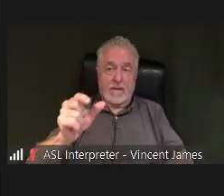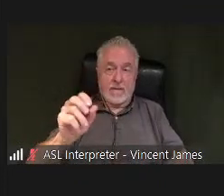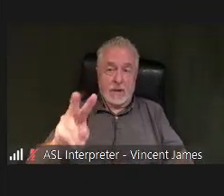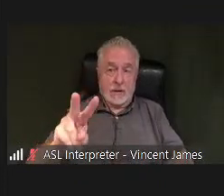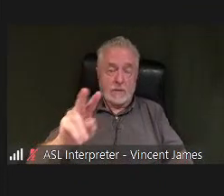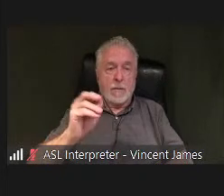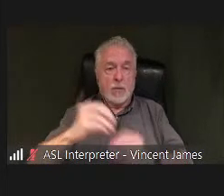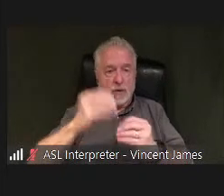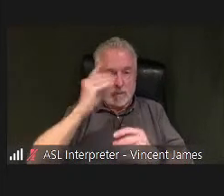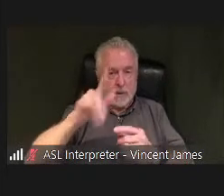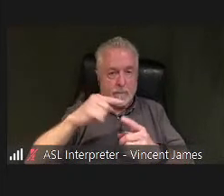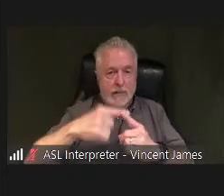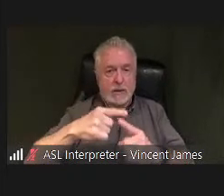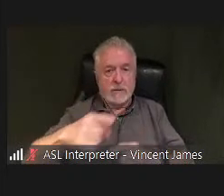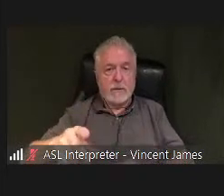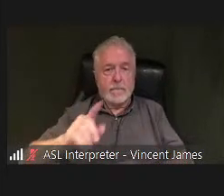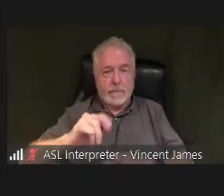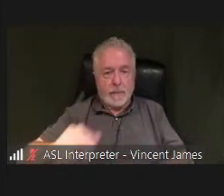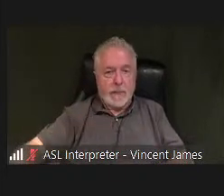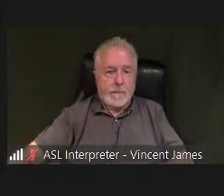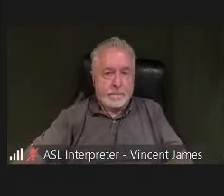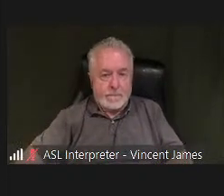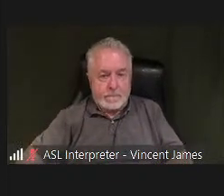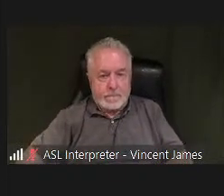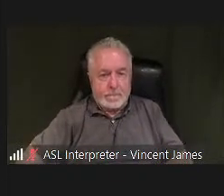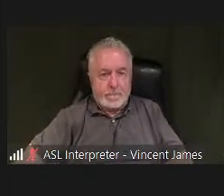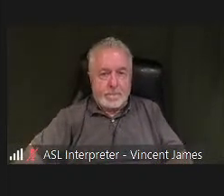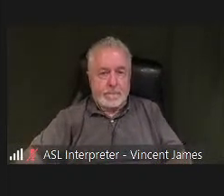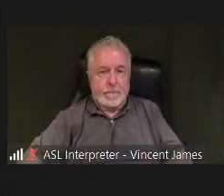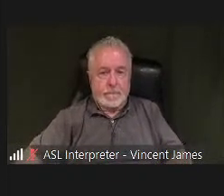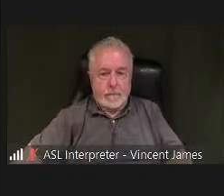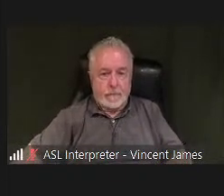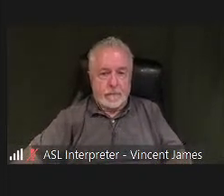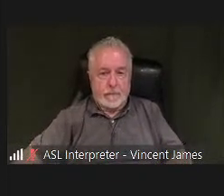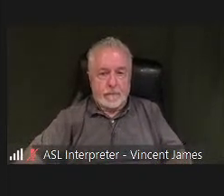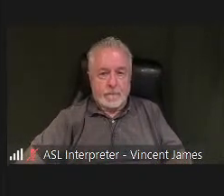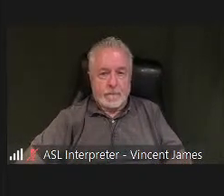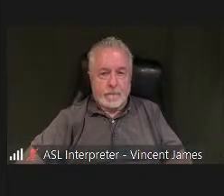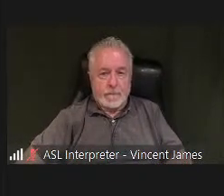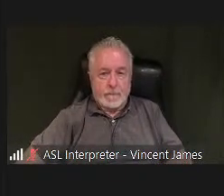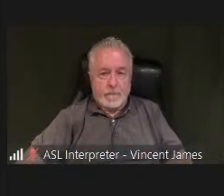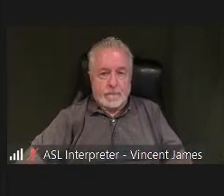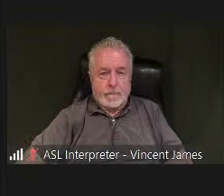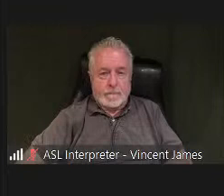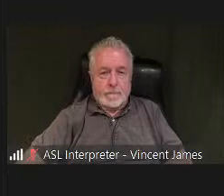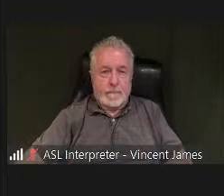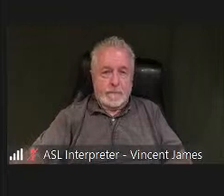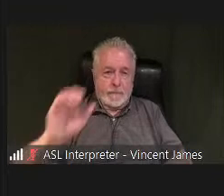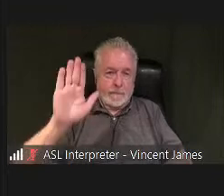more information about the measures and the changes that are happening. Also.